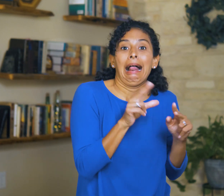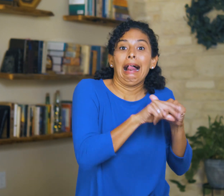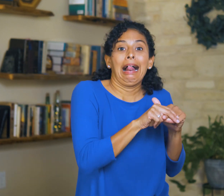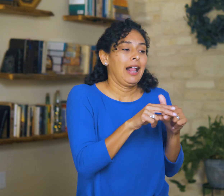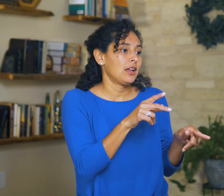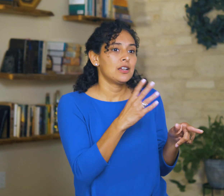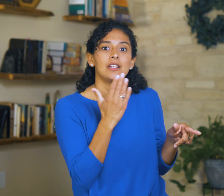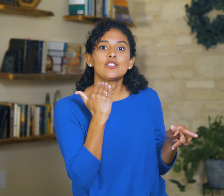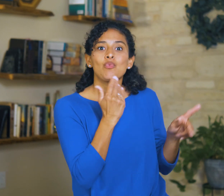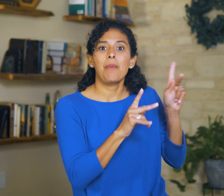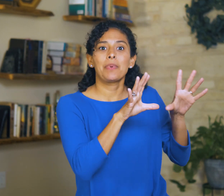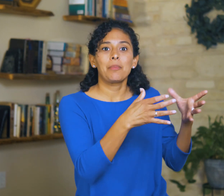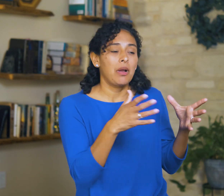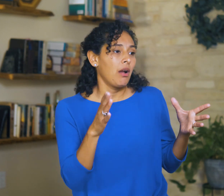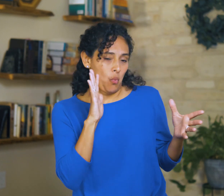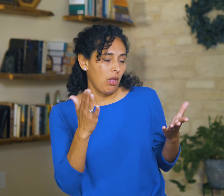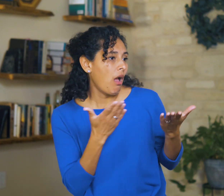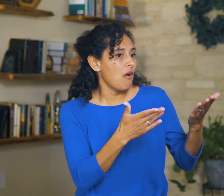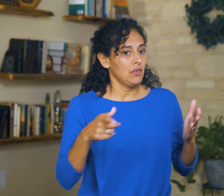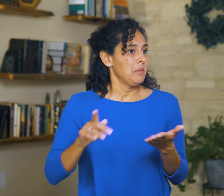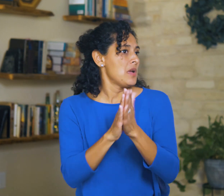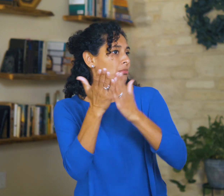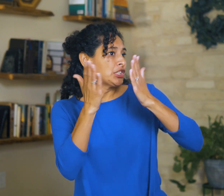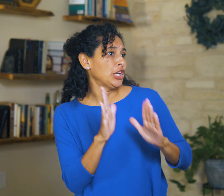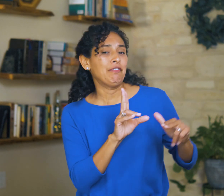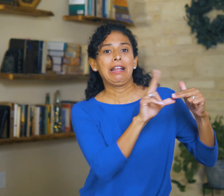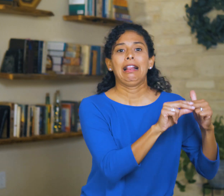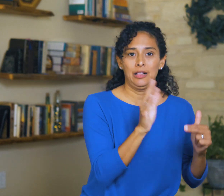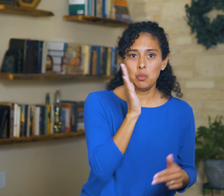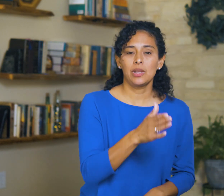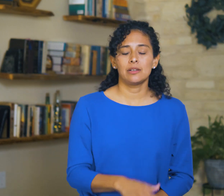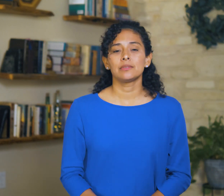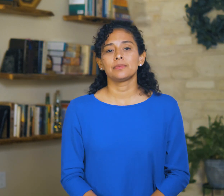to the people of the restored Israel and offer themselves up as servants.